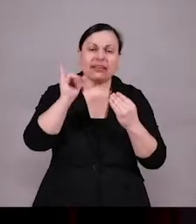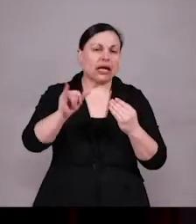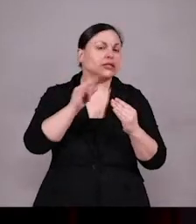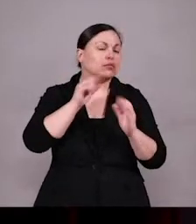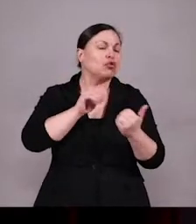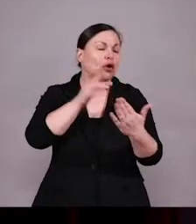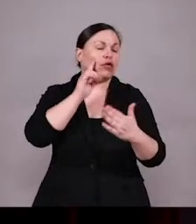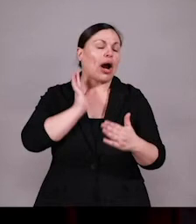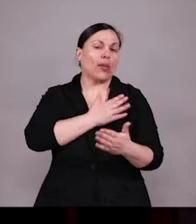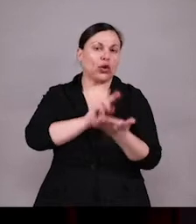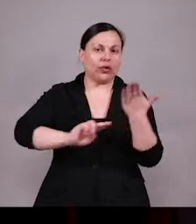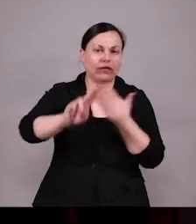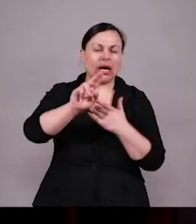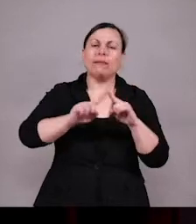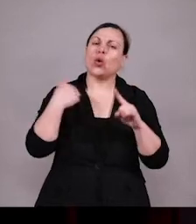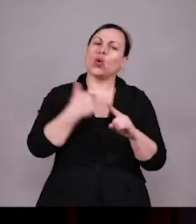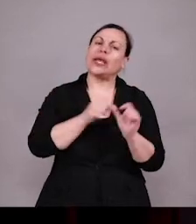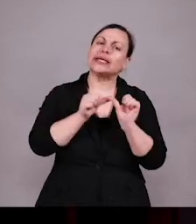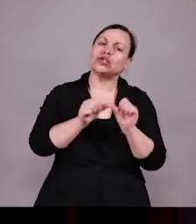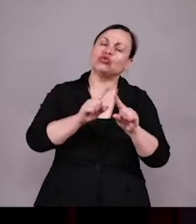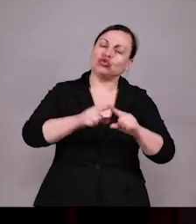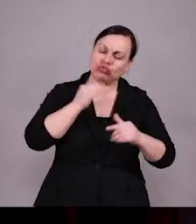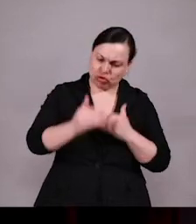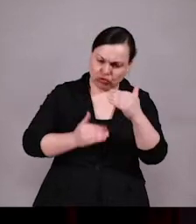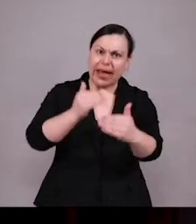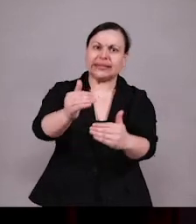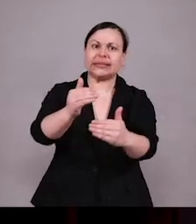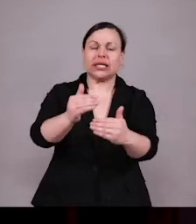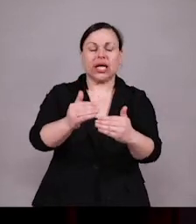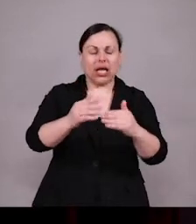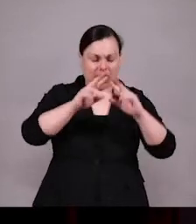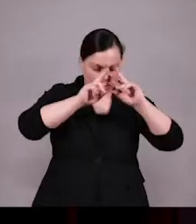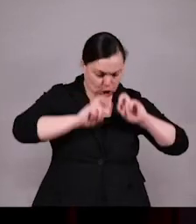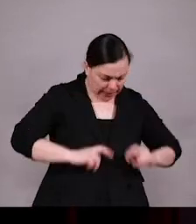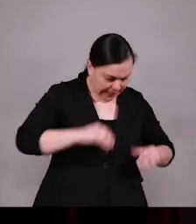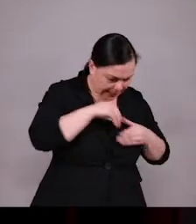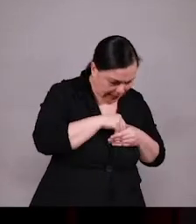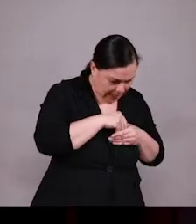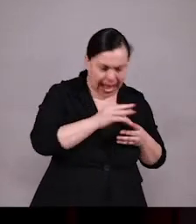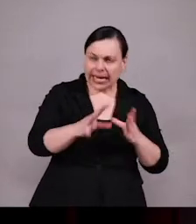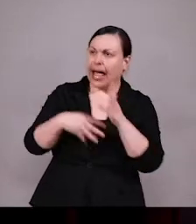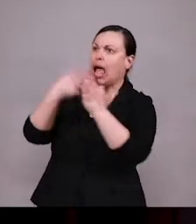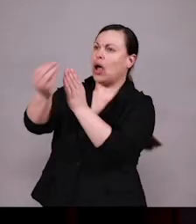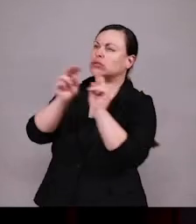but we continue to progress. Looking both inward and outward, I am confident we’ll